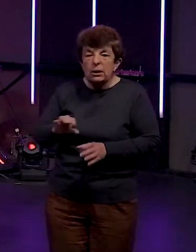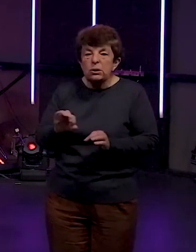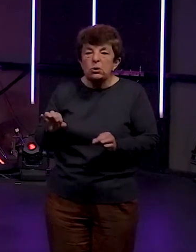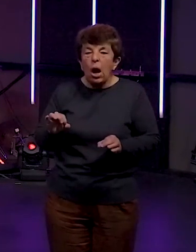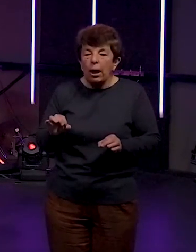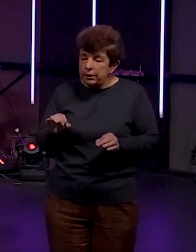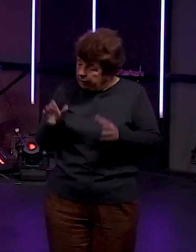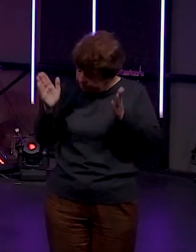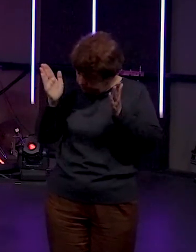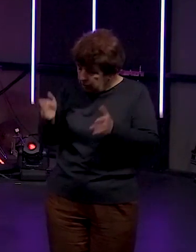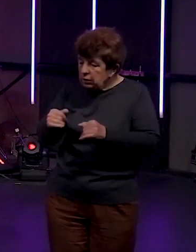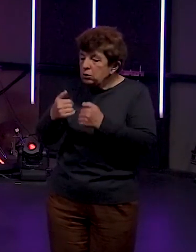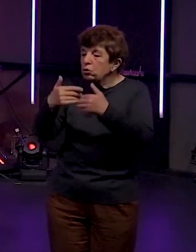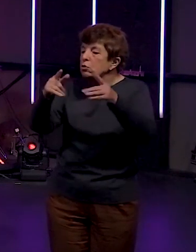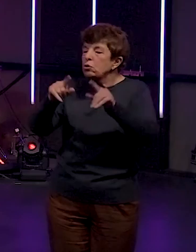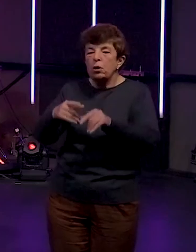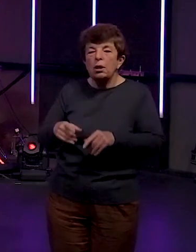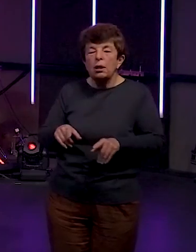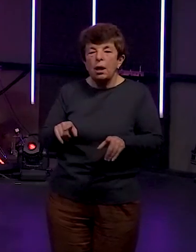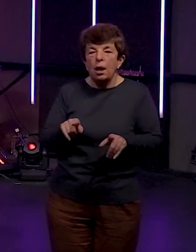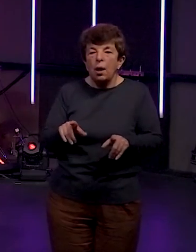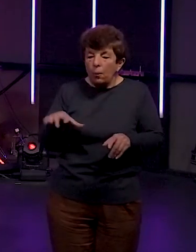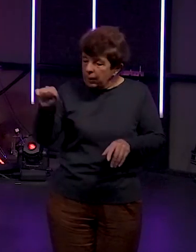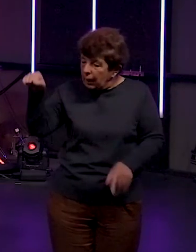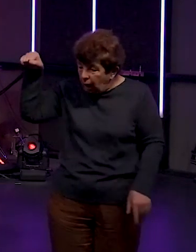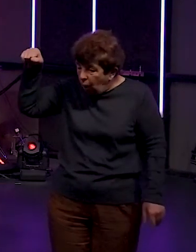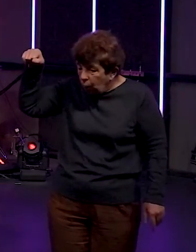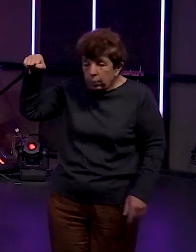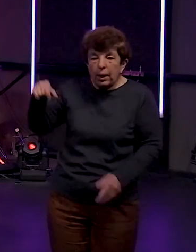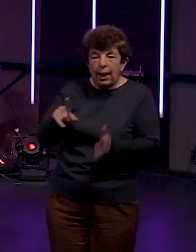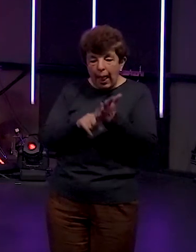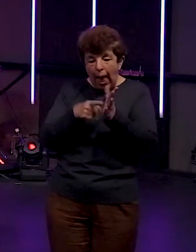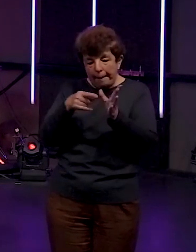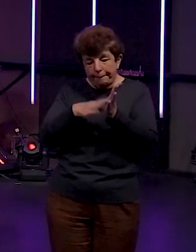but it's just a general light which we might hold up and lights around